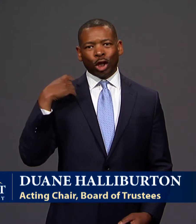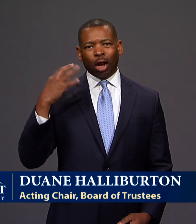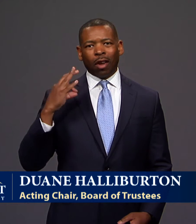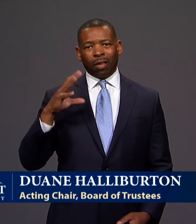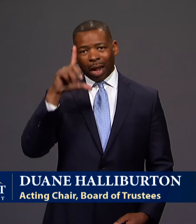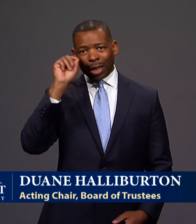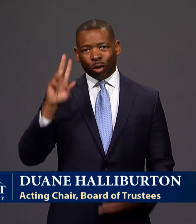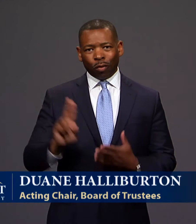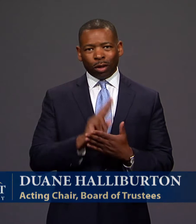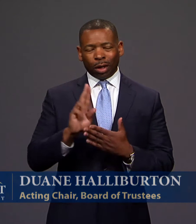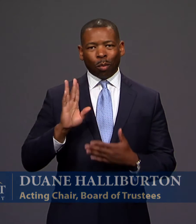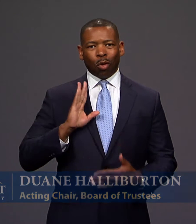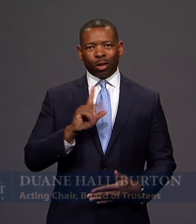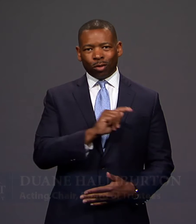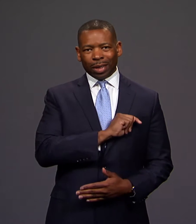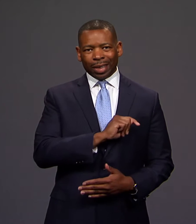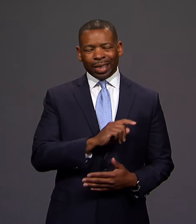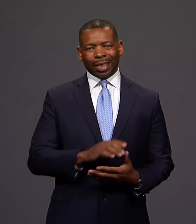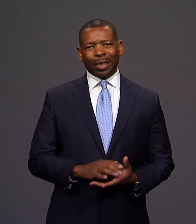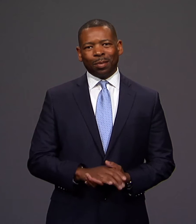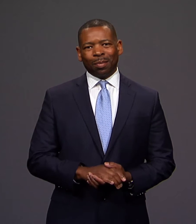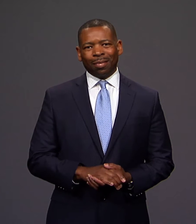I’m Duane Halliburton, acting chair of the Gallaudet University Board of Trustees.